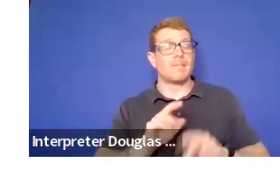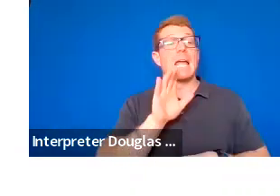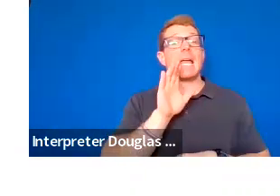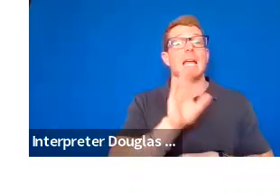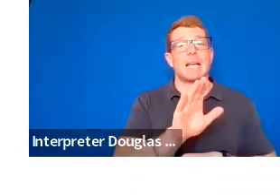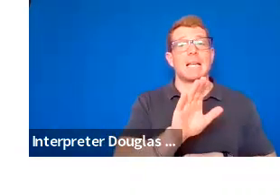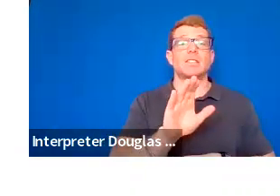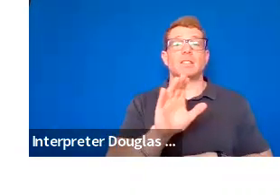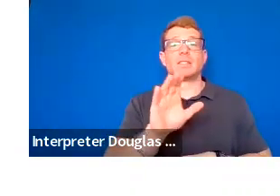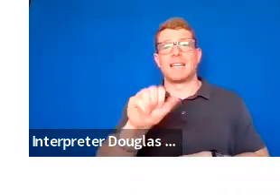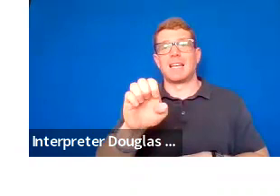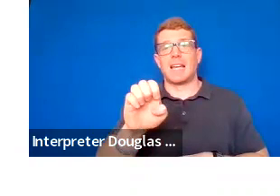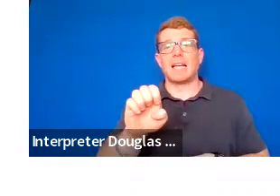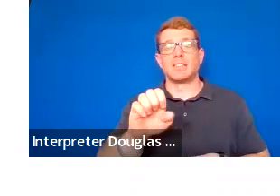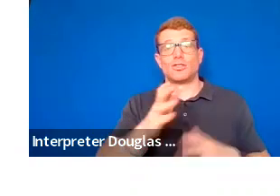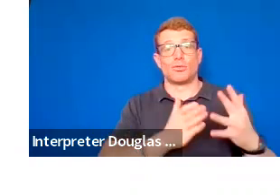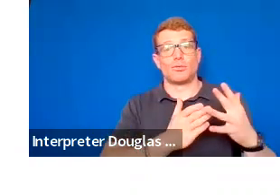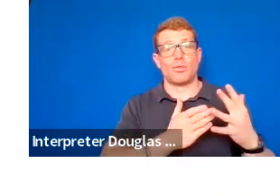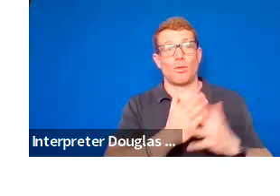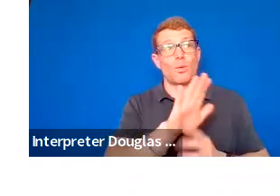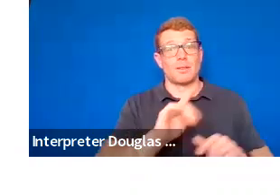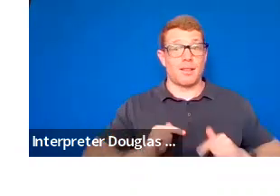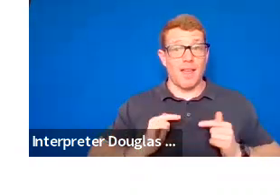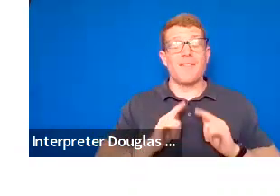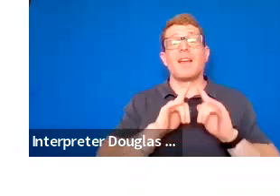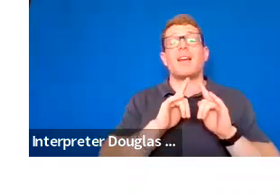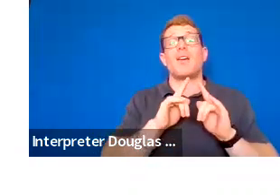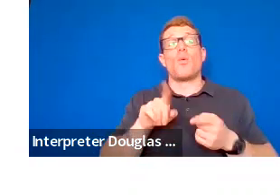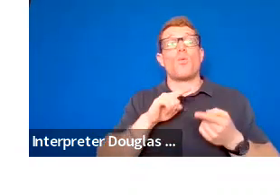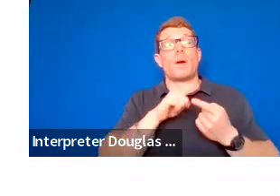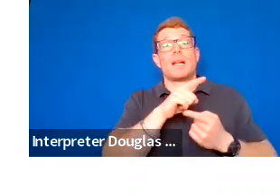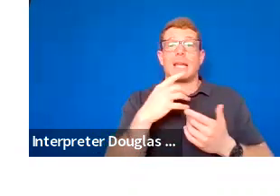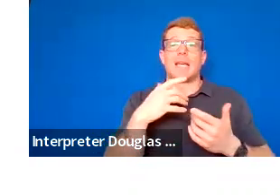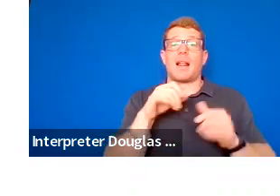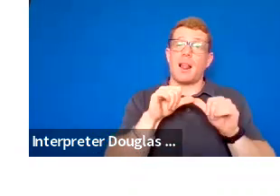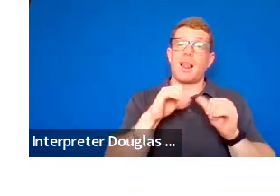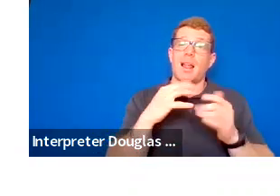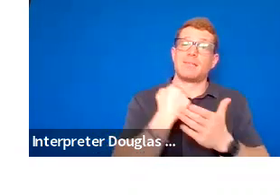Life while receiving benefits from social security we're sort of a a case management.